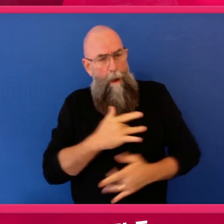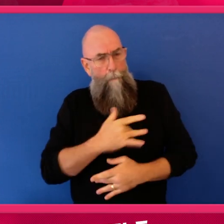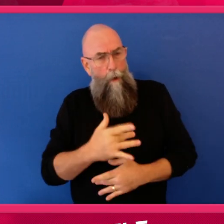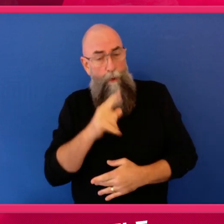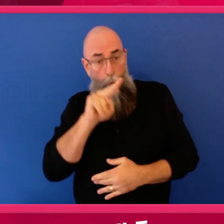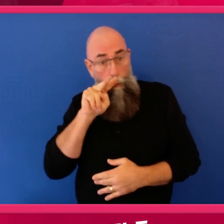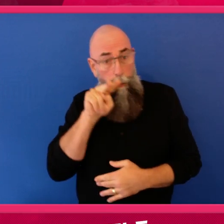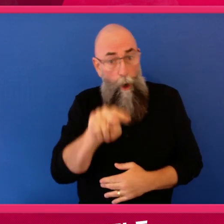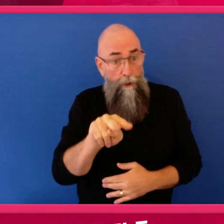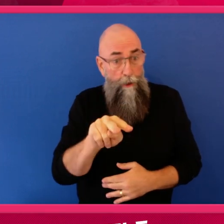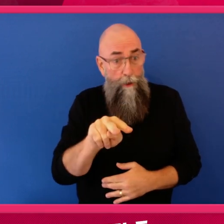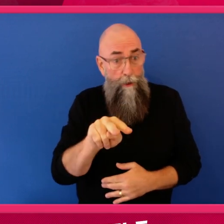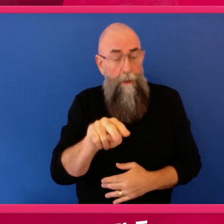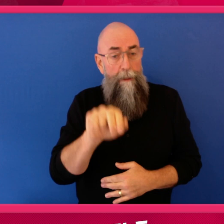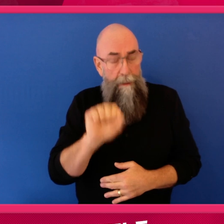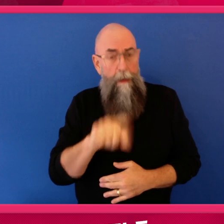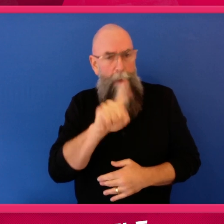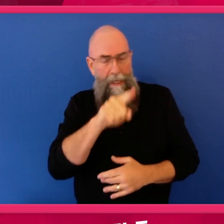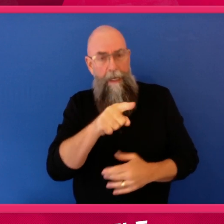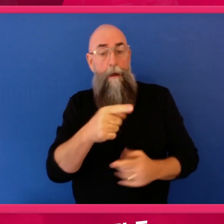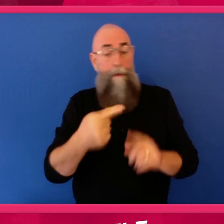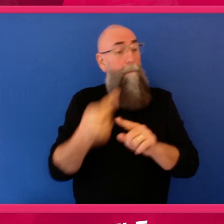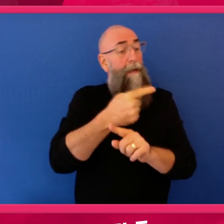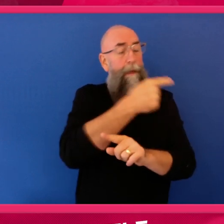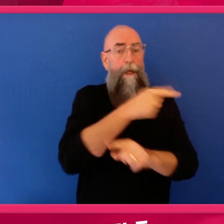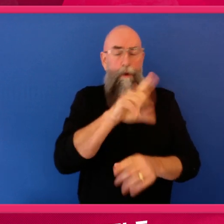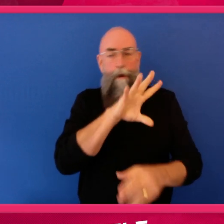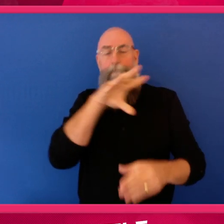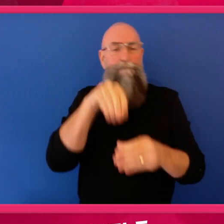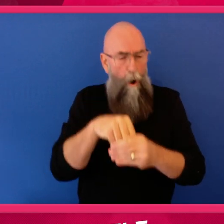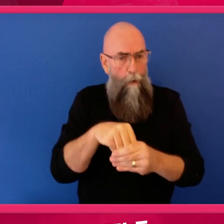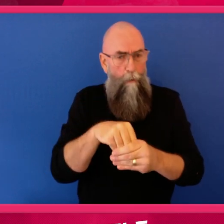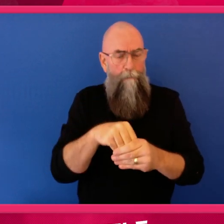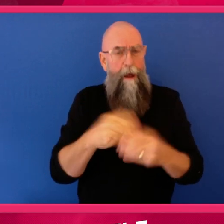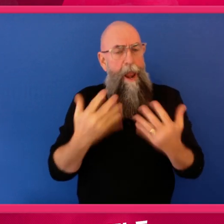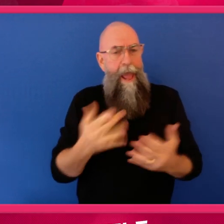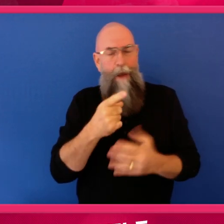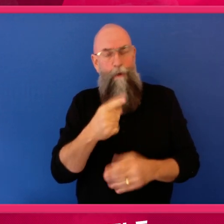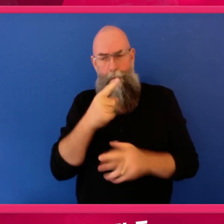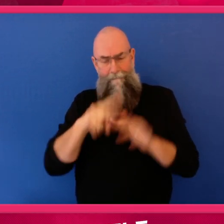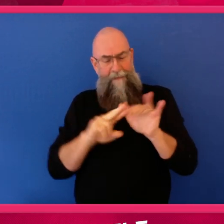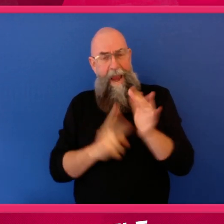Because usually you're watching but you're there as an athlete as well at the Paralympic Games. So what is it like for you, this transition period right now